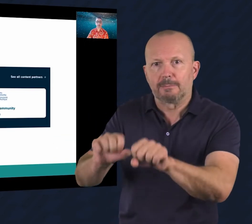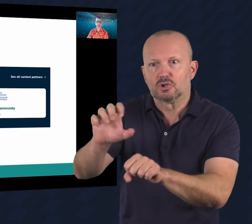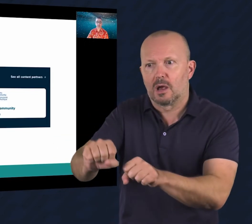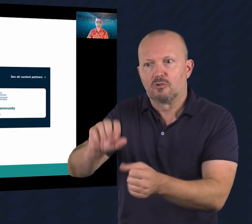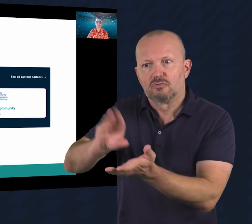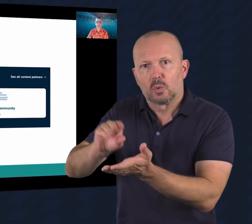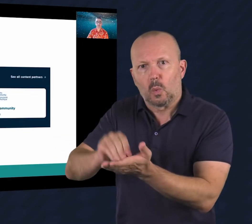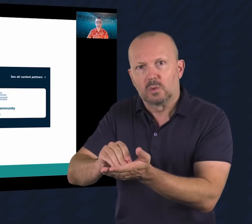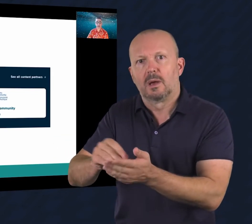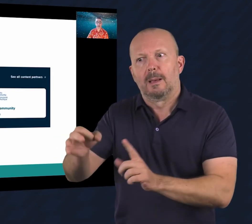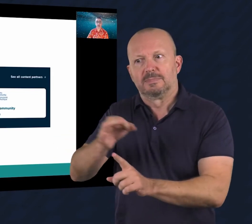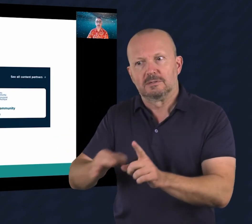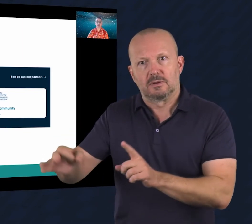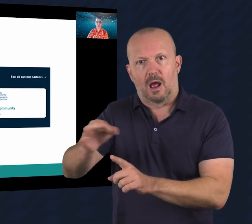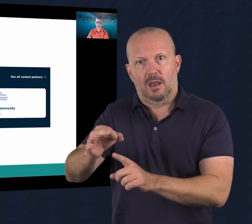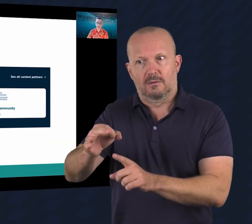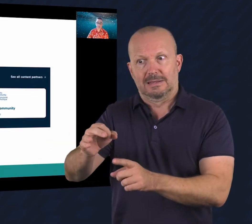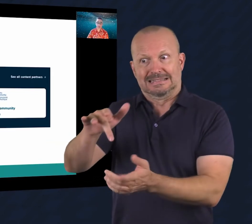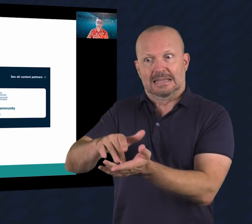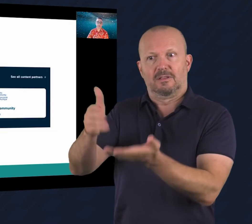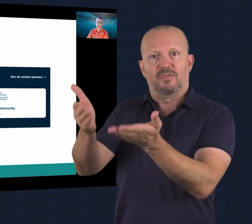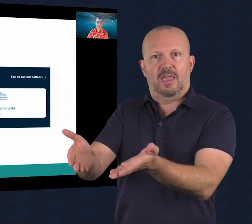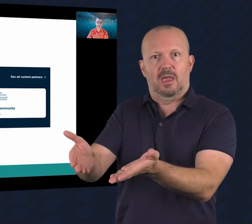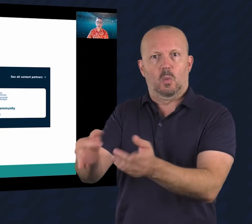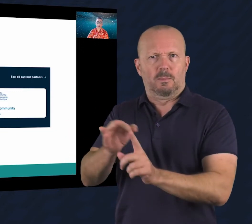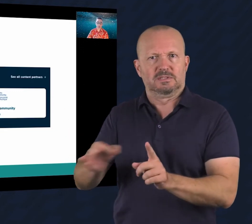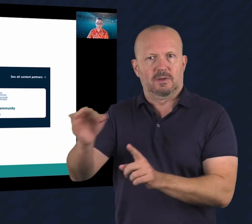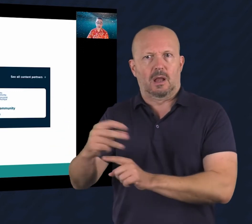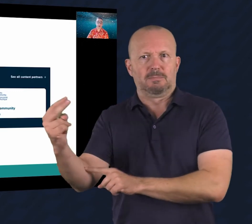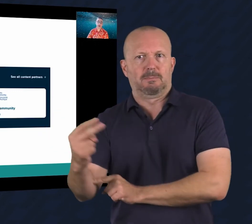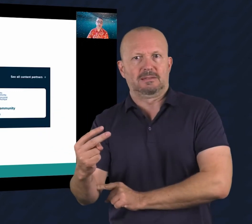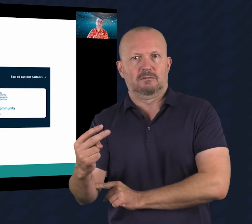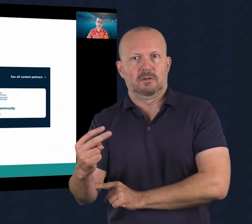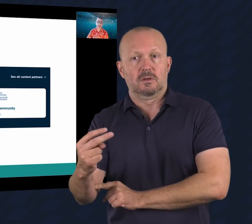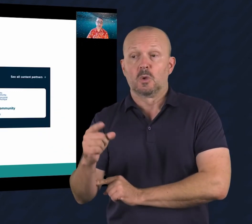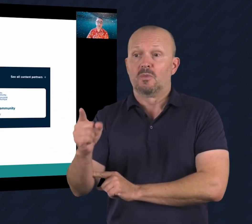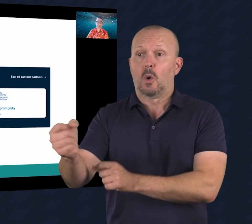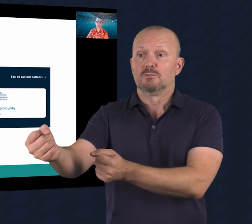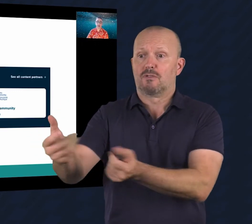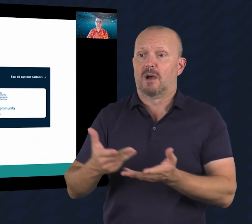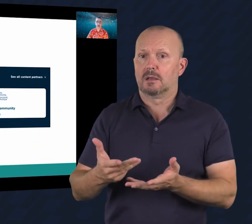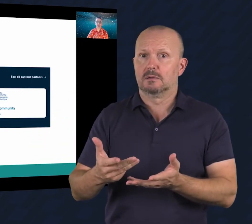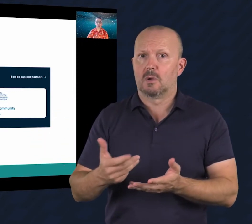centred in a Pacific need and a Pacific perspective. So, we're very proud to meet these Pacific providers where they are,